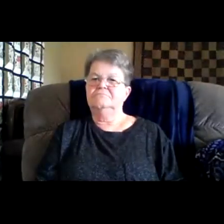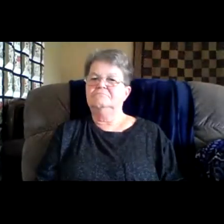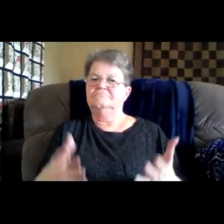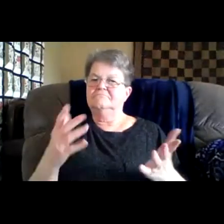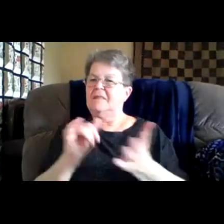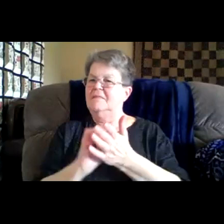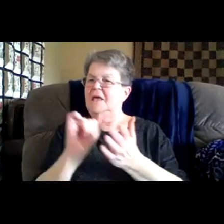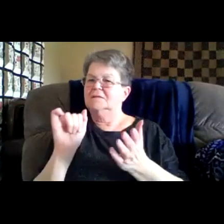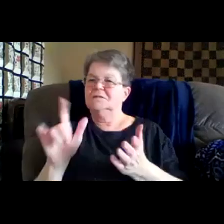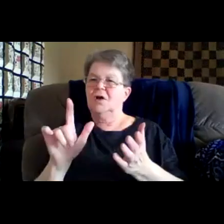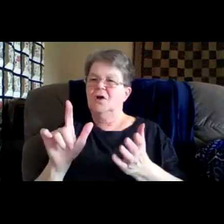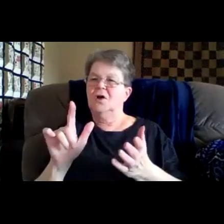Kristen, I think it's yours.